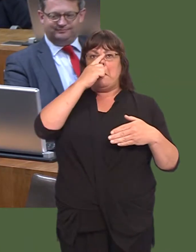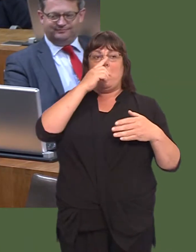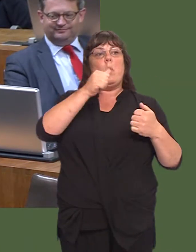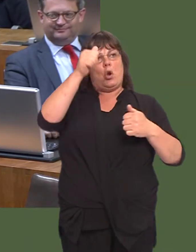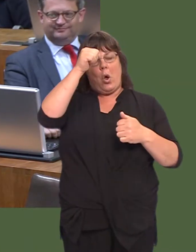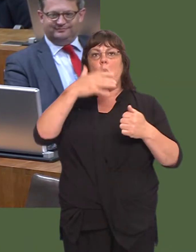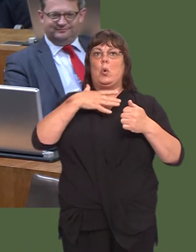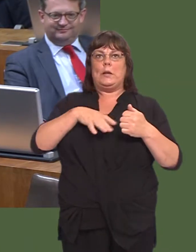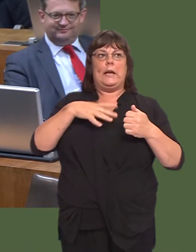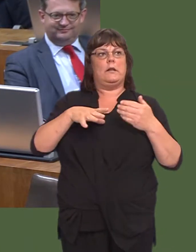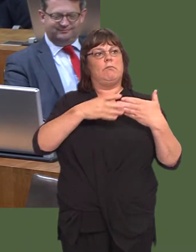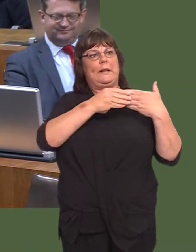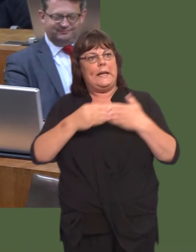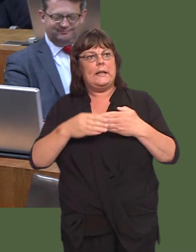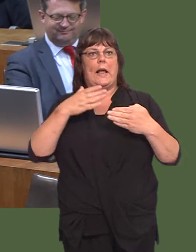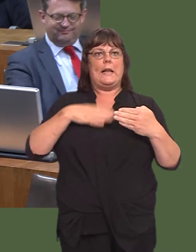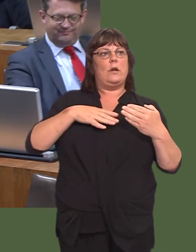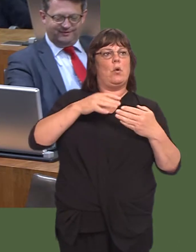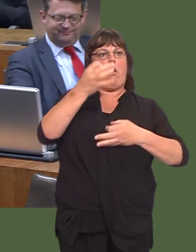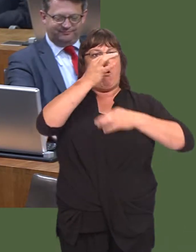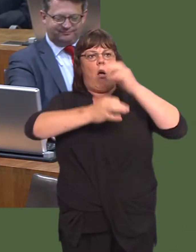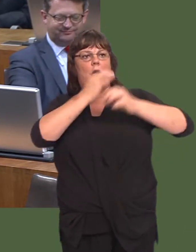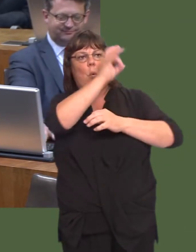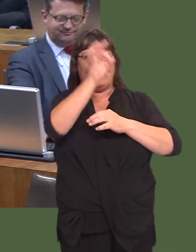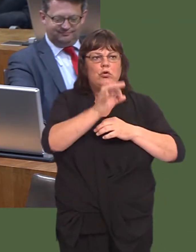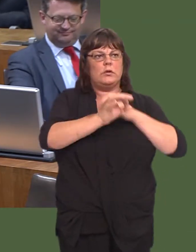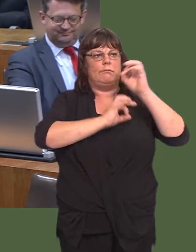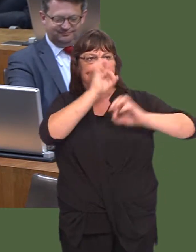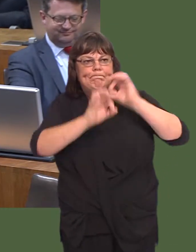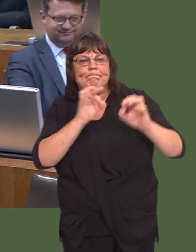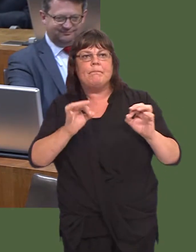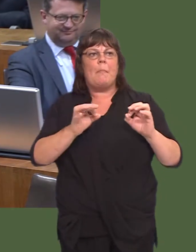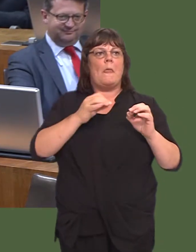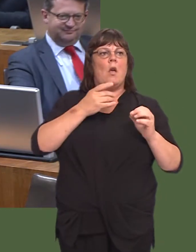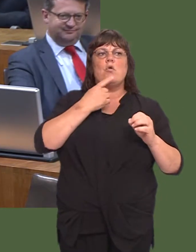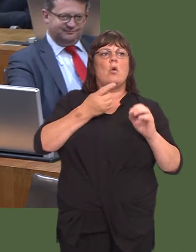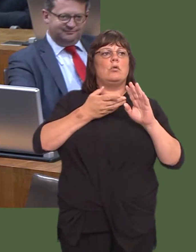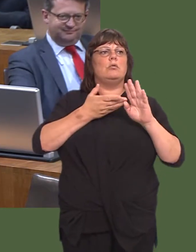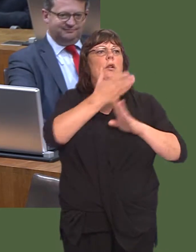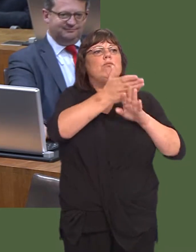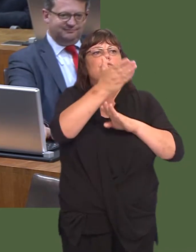There are several of us who know that in this Chamber. Leadership is about going out and talking to people, rather than going to stage-managed